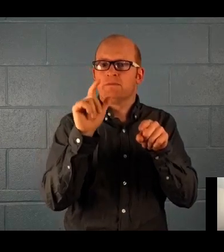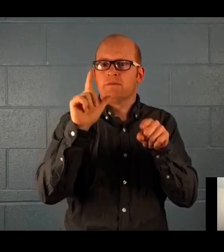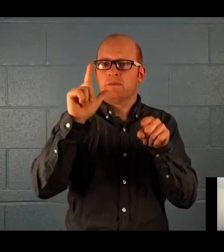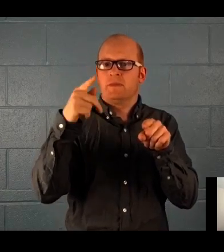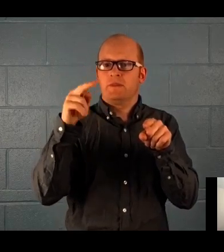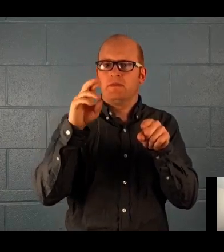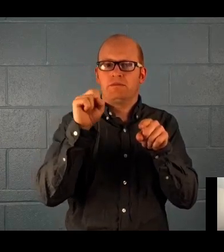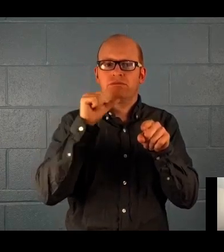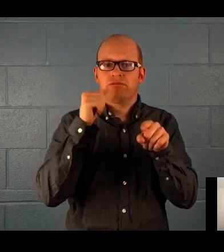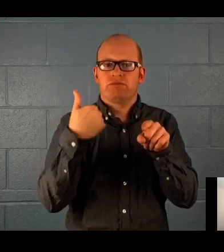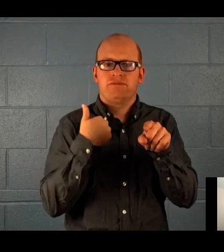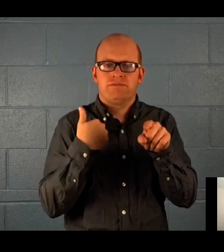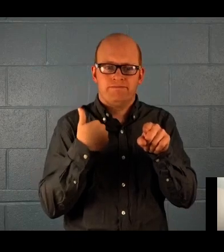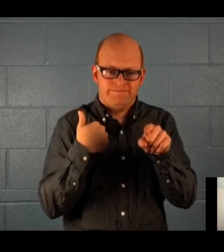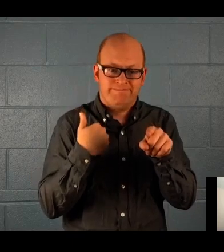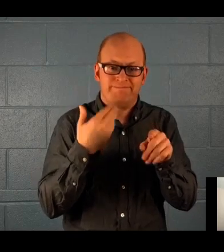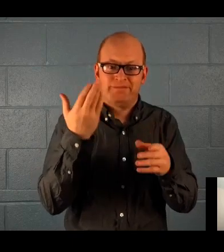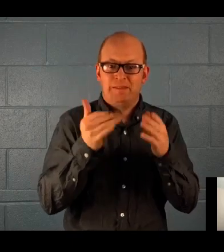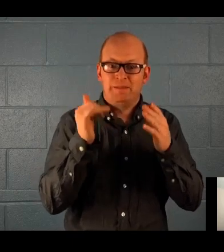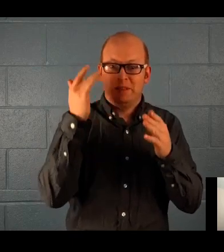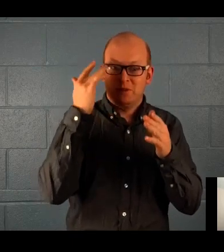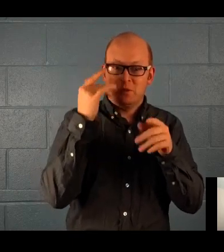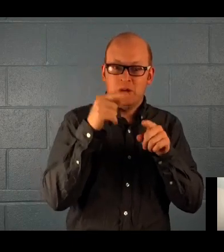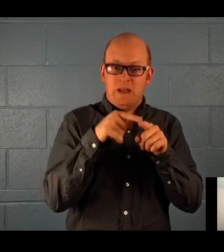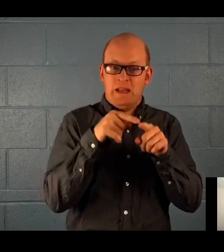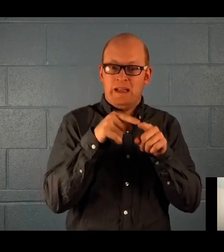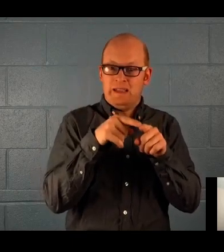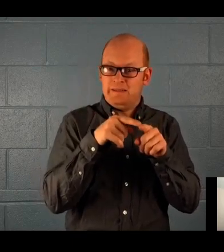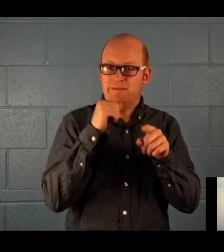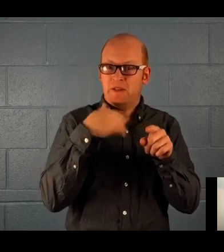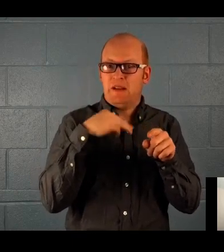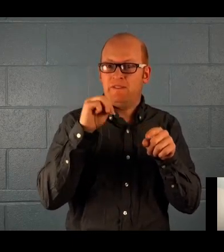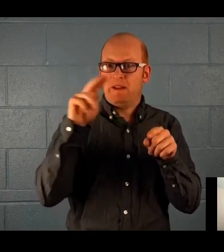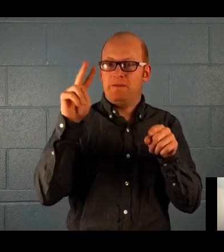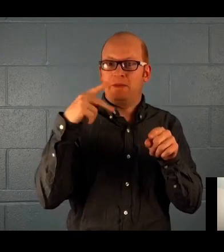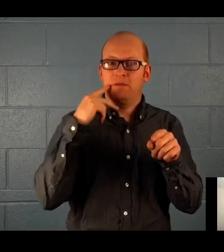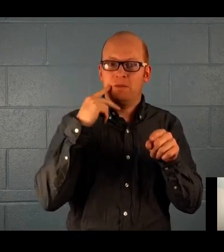have calycal processes, that indeed they don't express myosin VIIA.